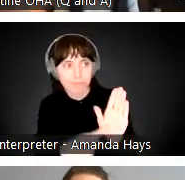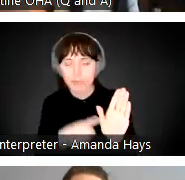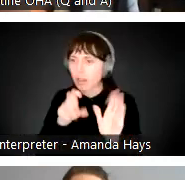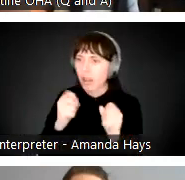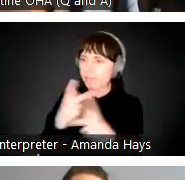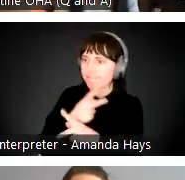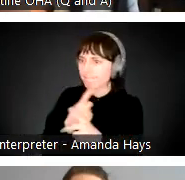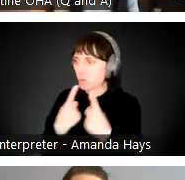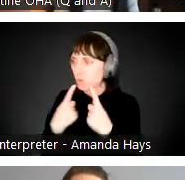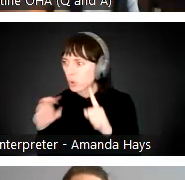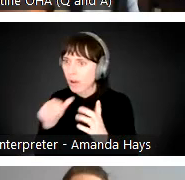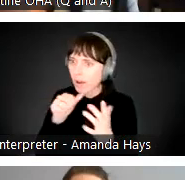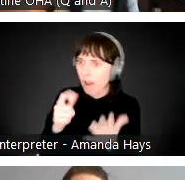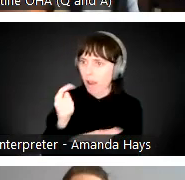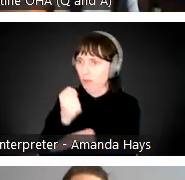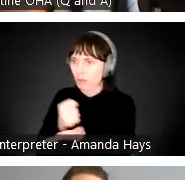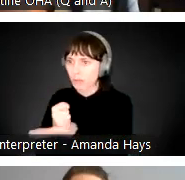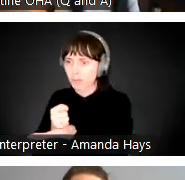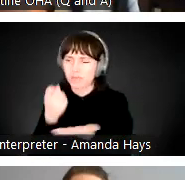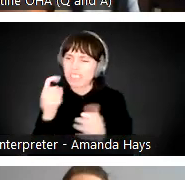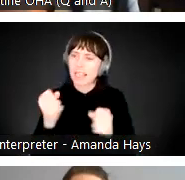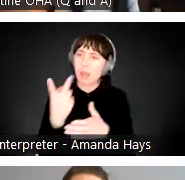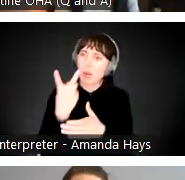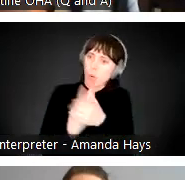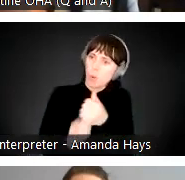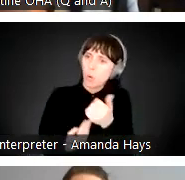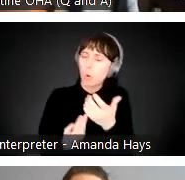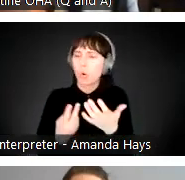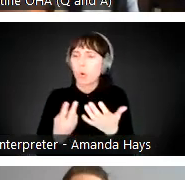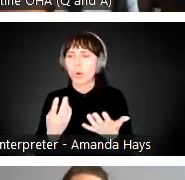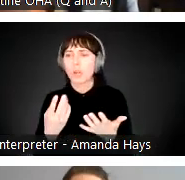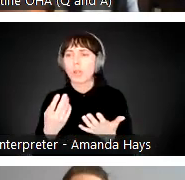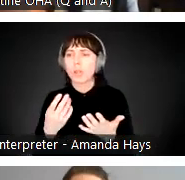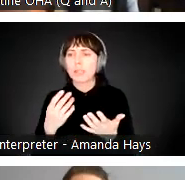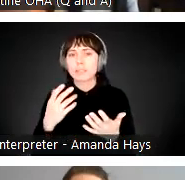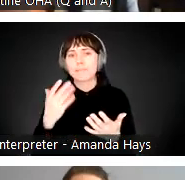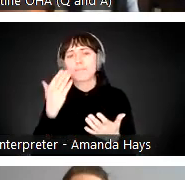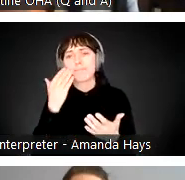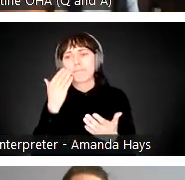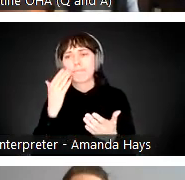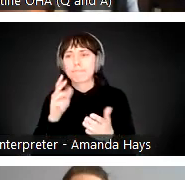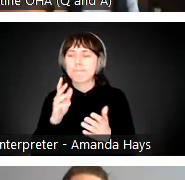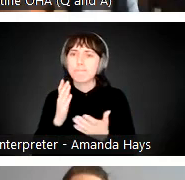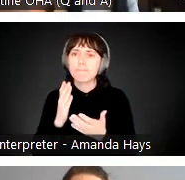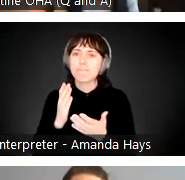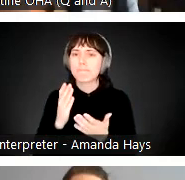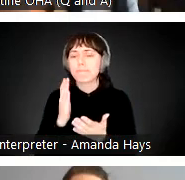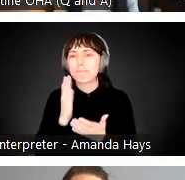is it can be both and. Right? Although there's a lot of misattribution, like the notion that, you know, you have